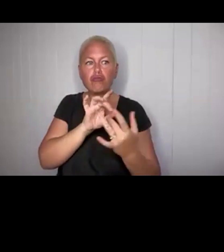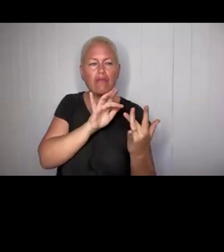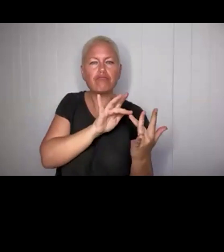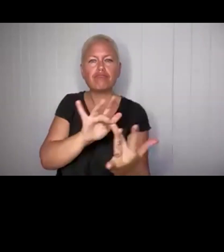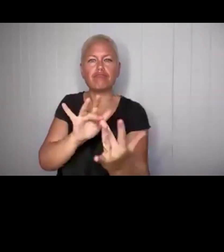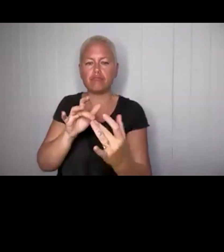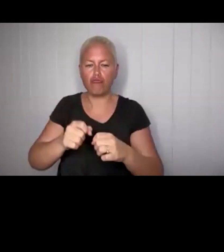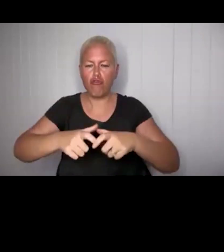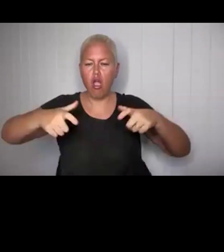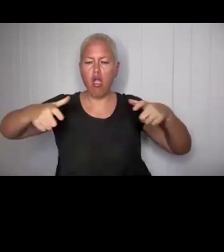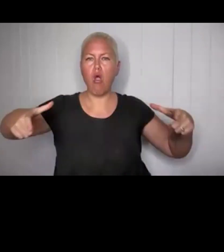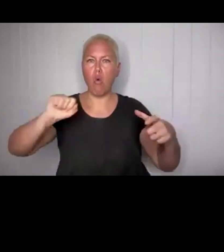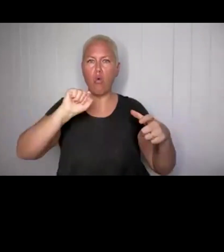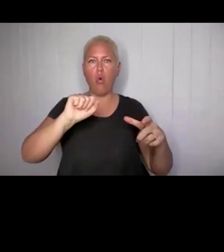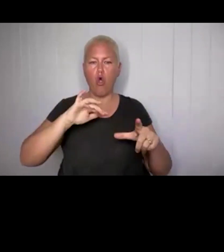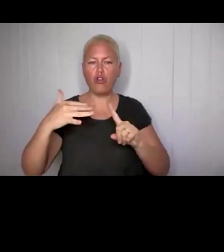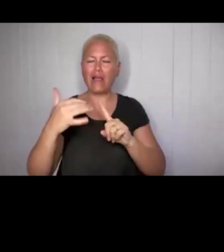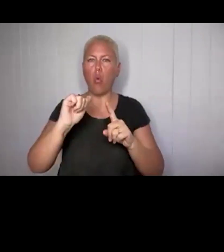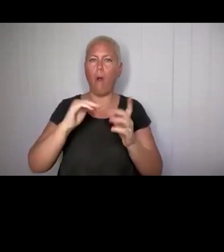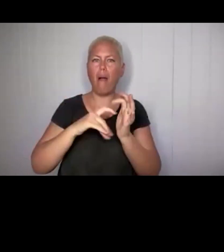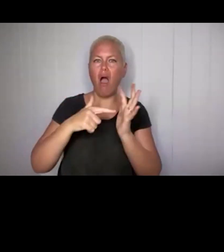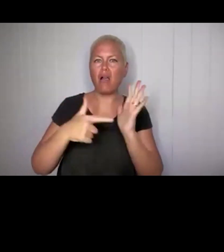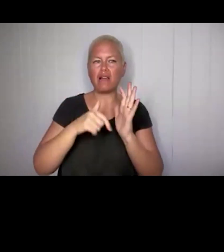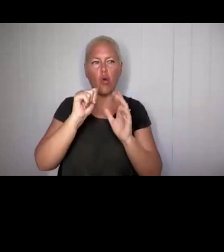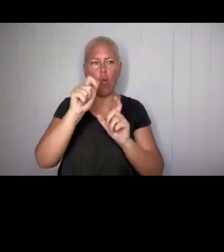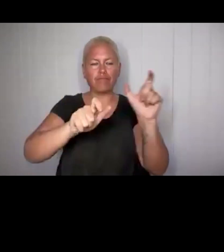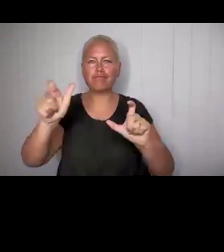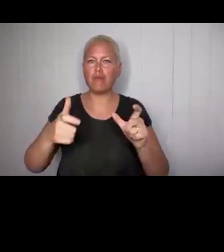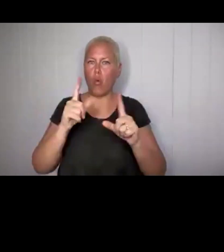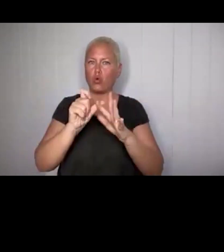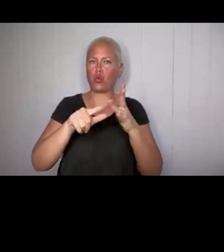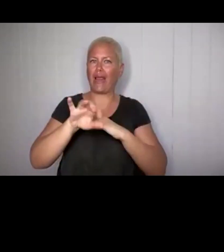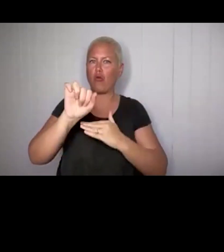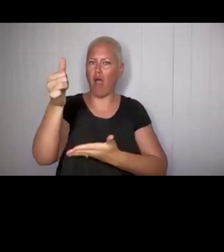contexts and audiences for your work and what you do in your practice. So when it comes to putting